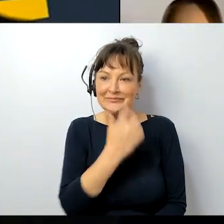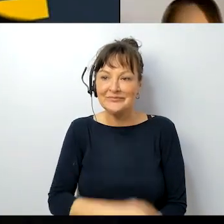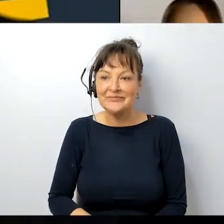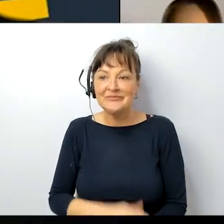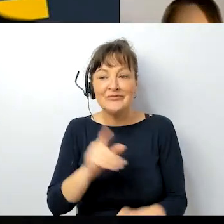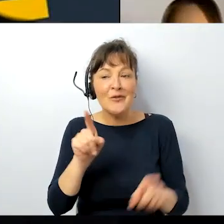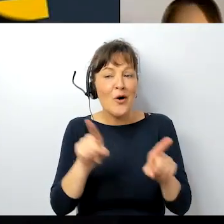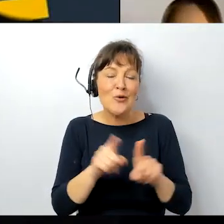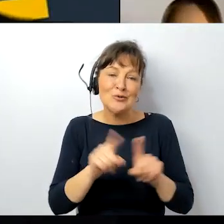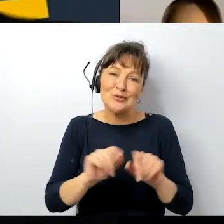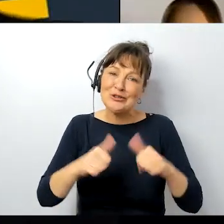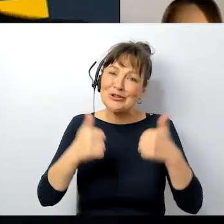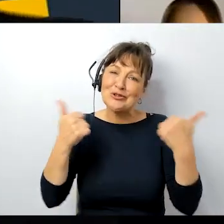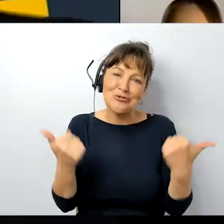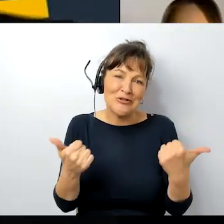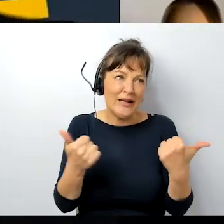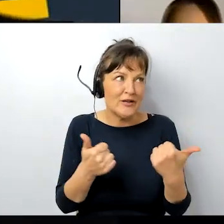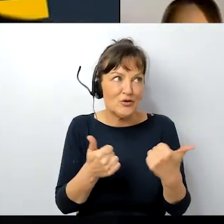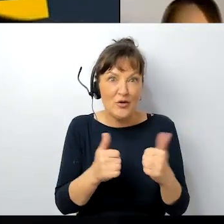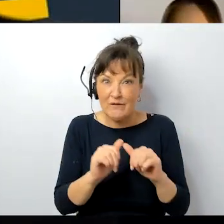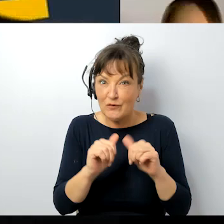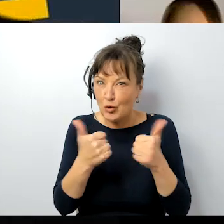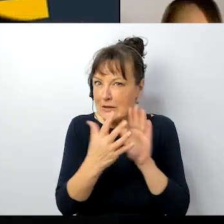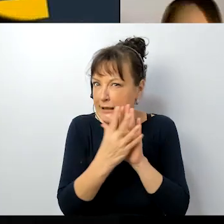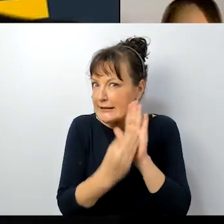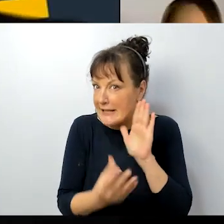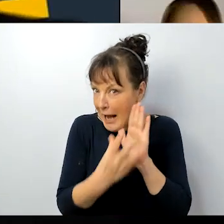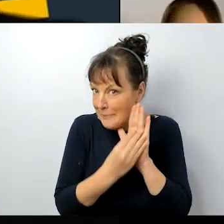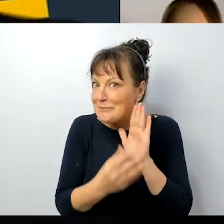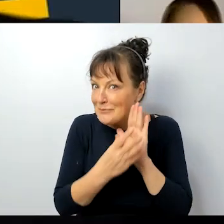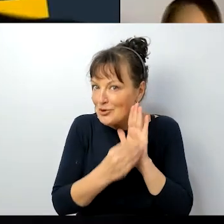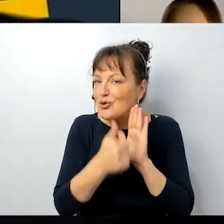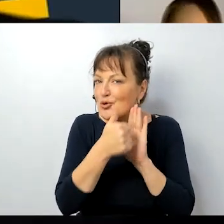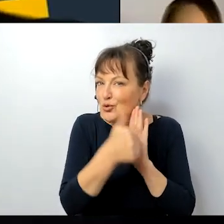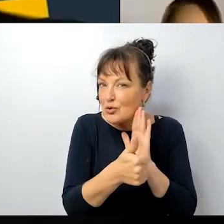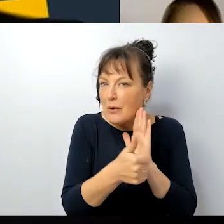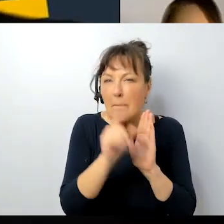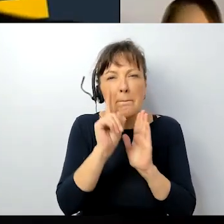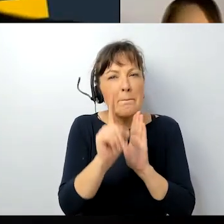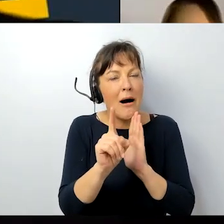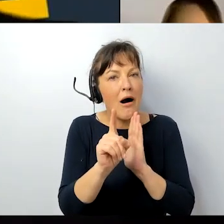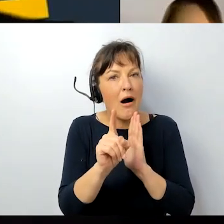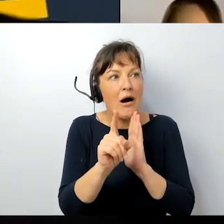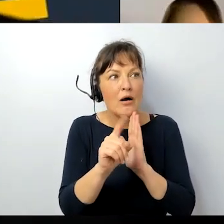Okay thank you. It's always great to hear examples like this but of course there are things to avoid